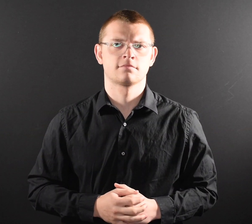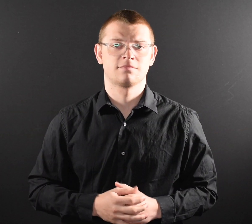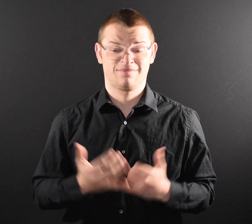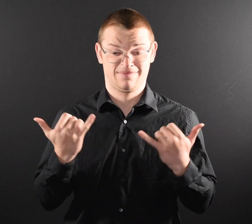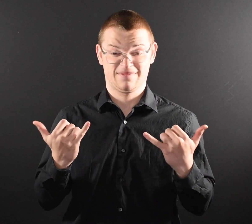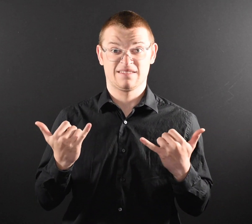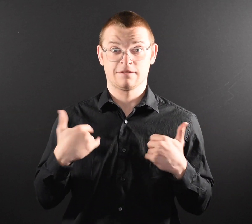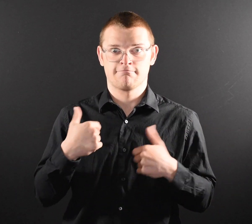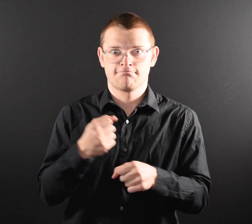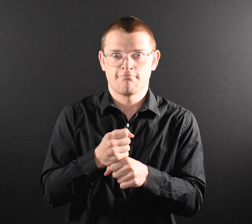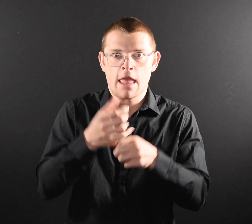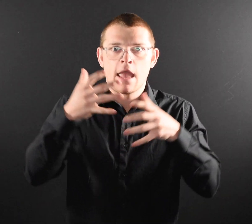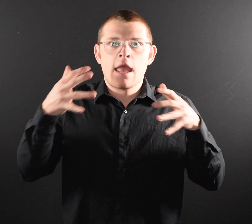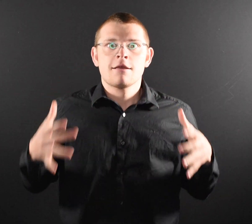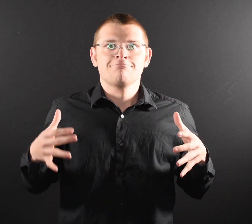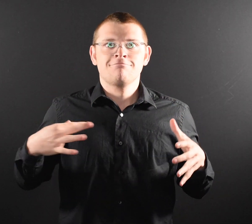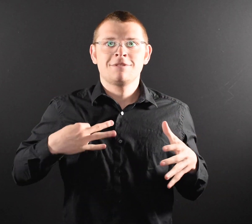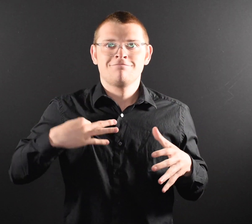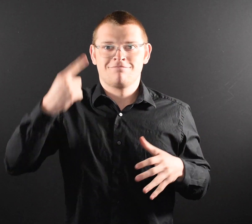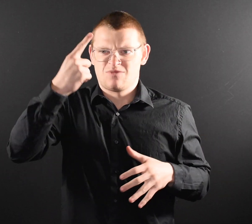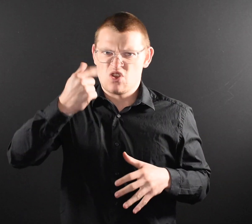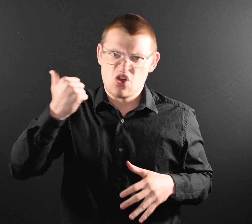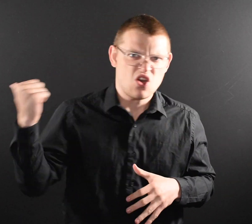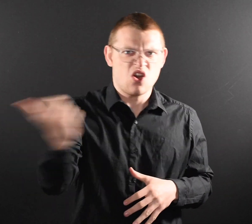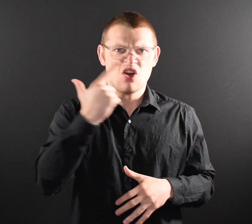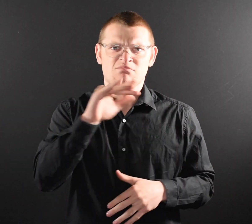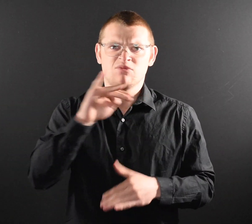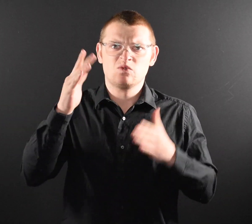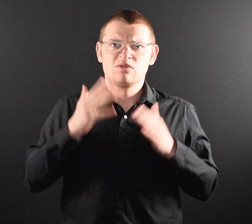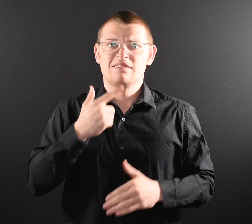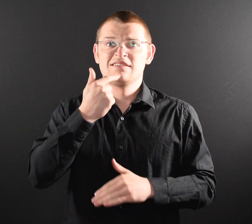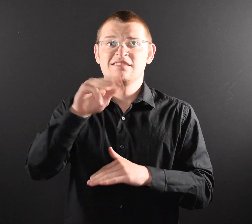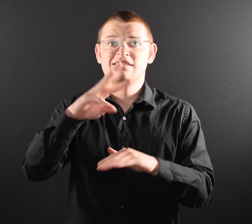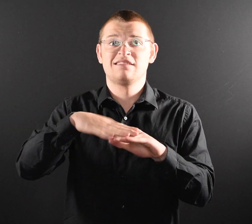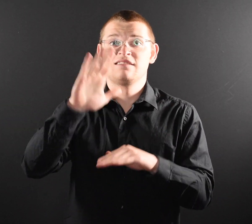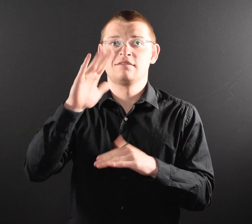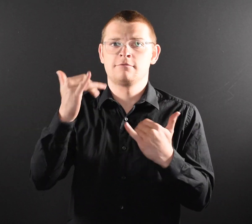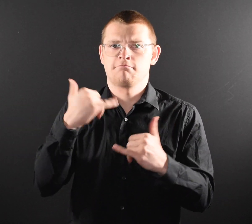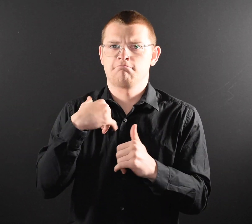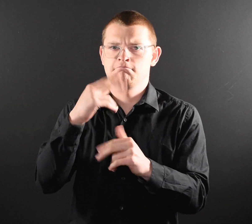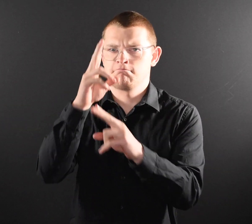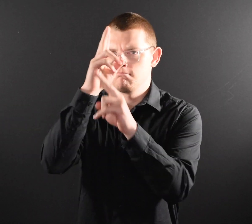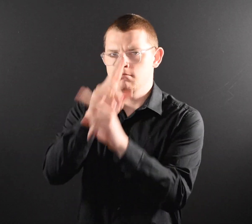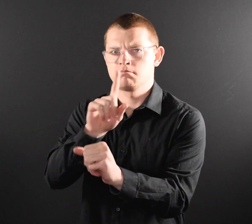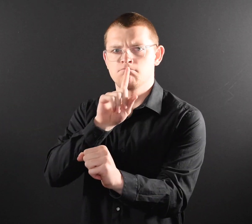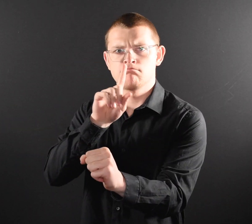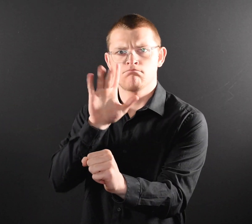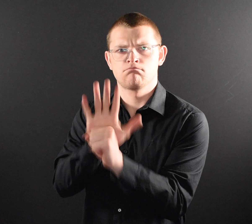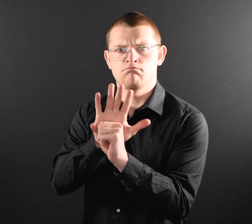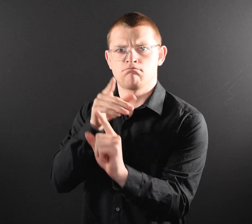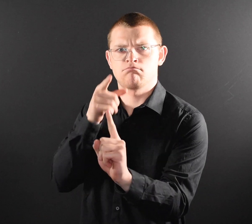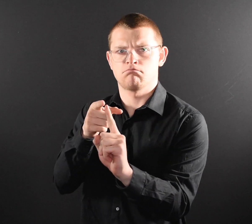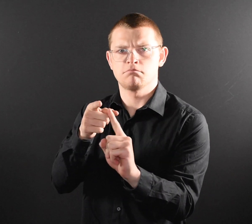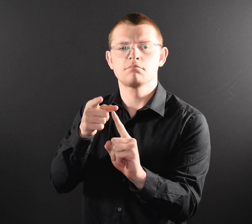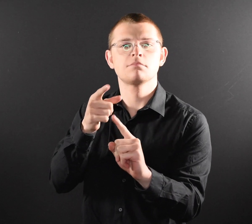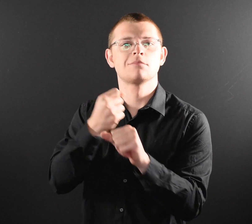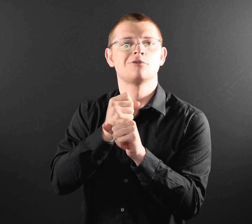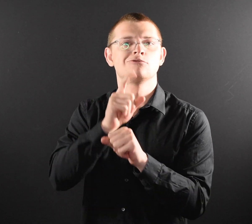• As we expand eligibility to all Minnesotans, we will continue to honor our commitment